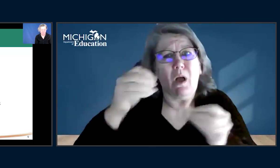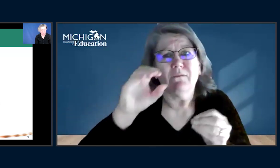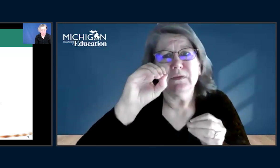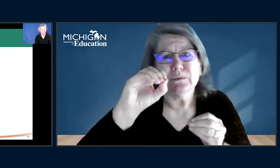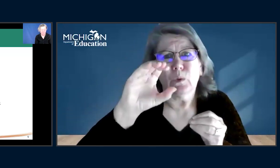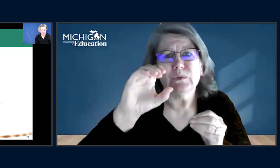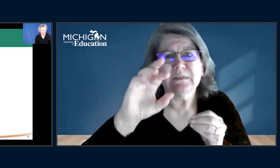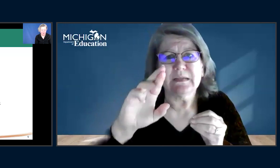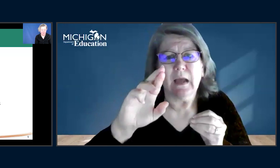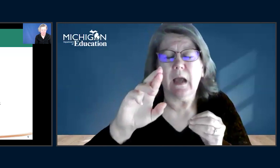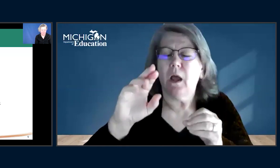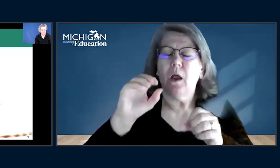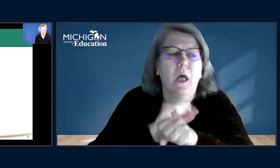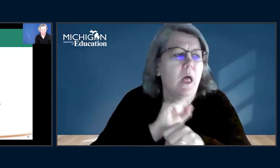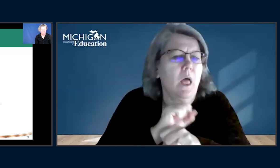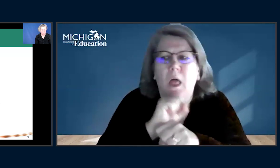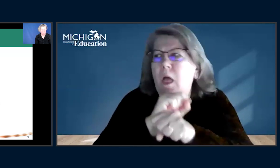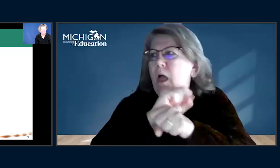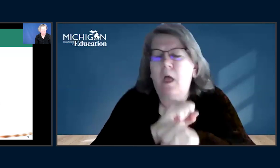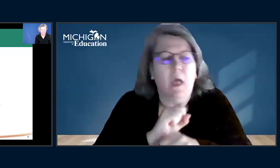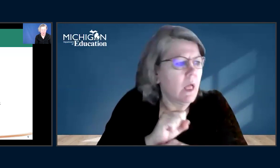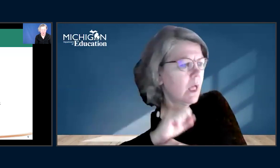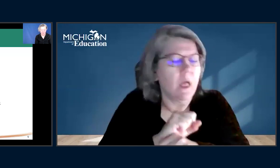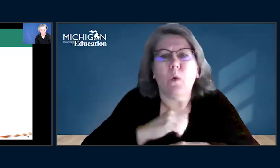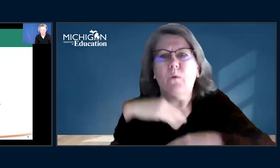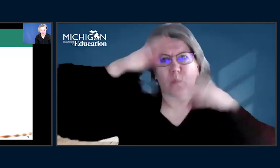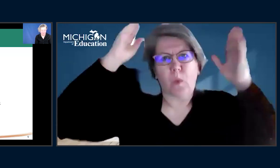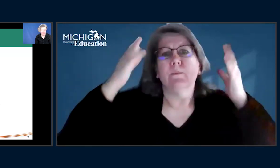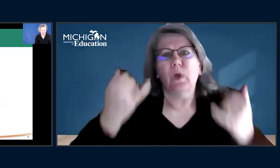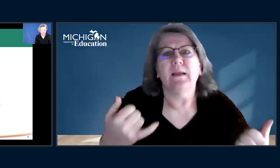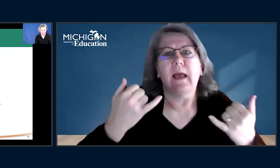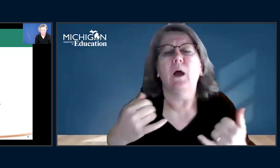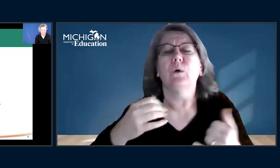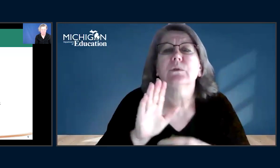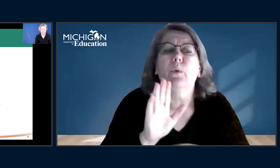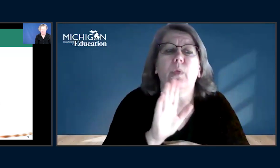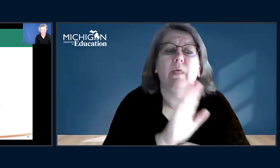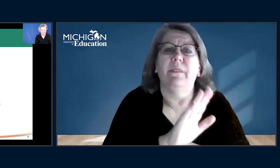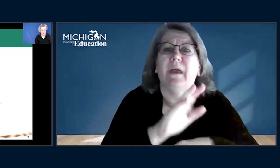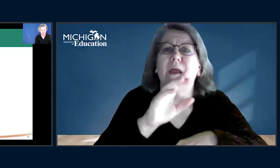meaning that the federal office, OCR is working double time.